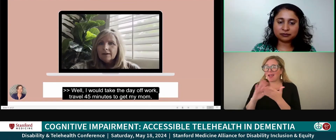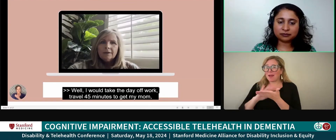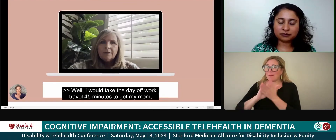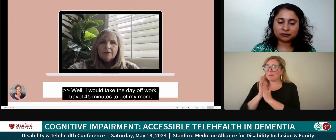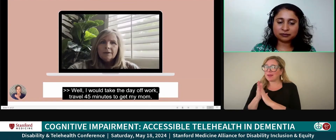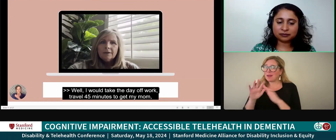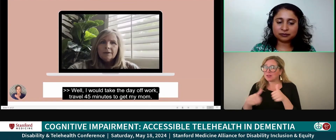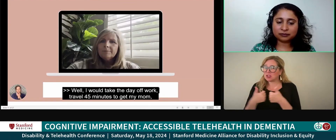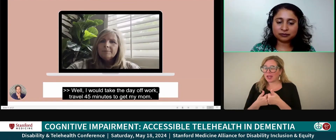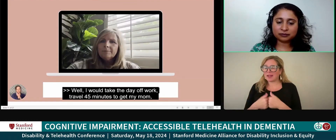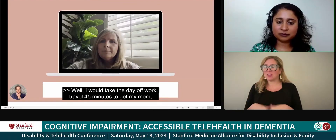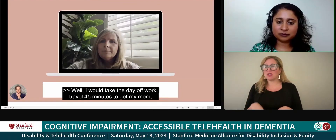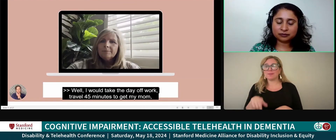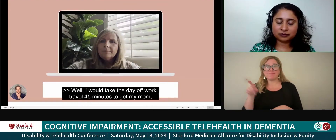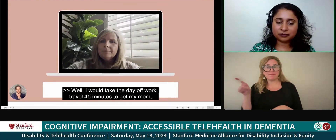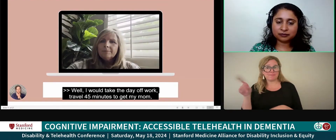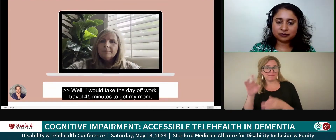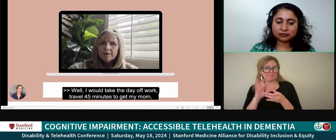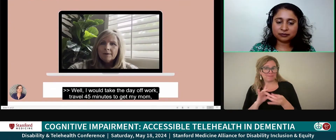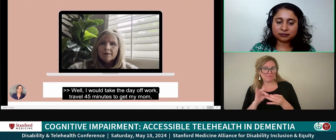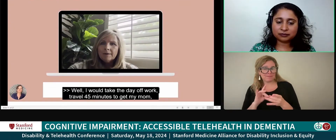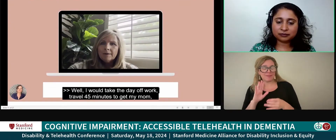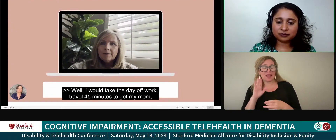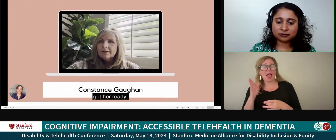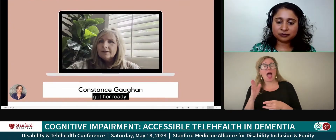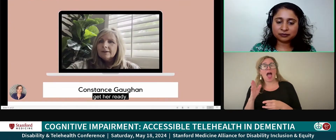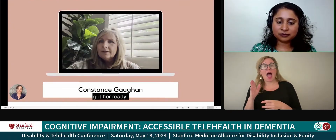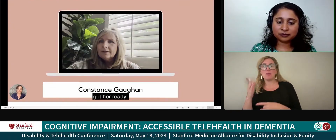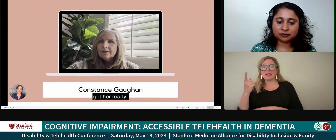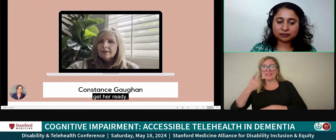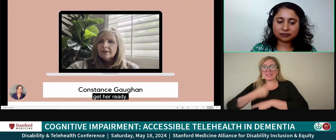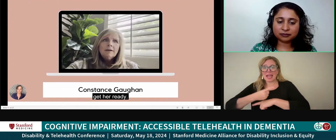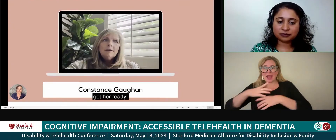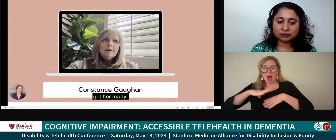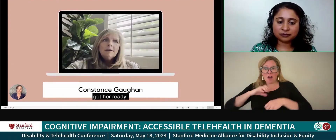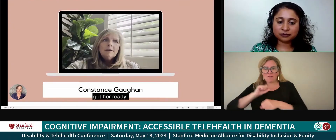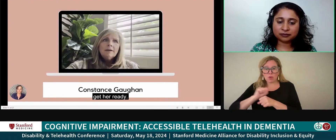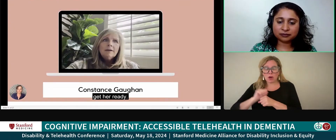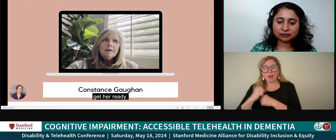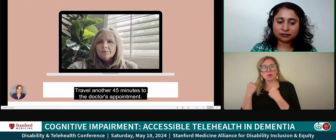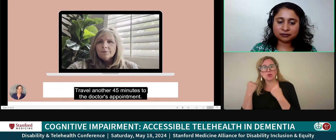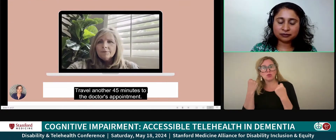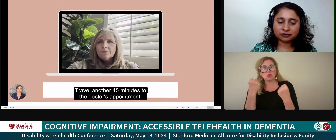Travel 45 minutes to get my mom, get her ready, travel another 45 minutes